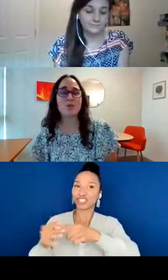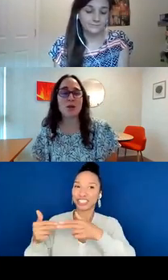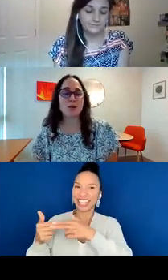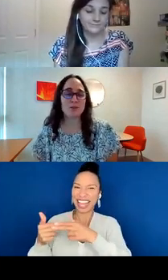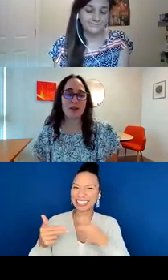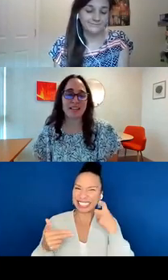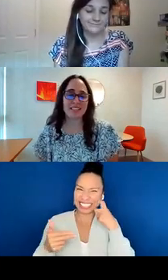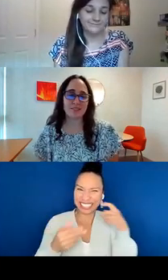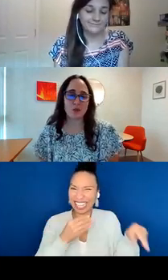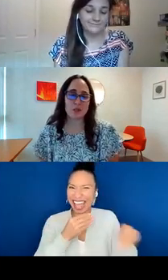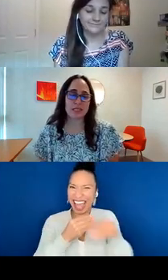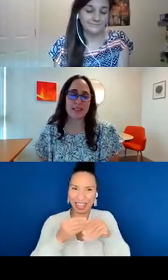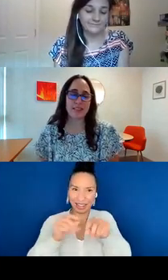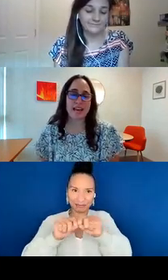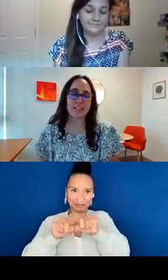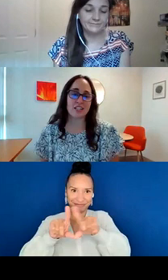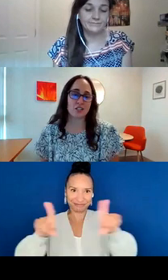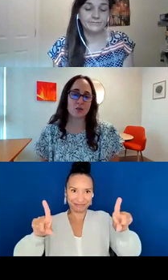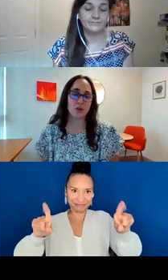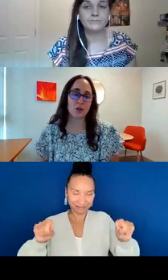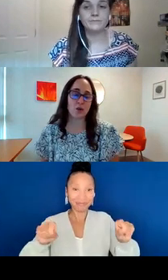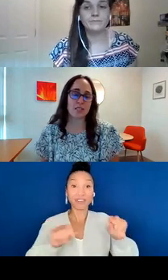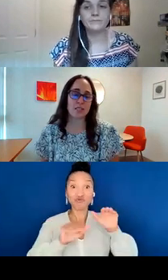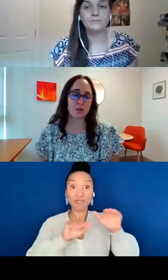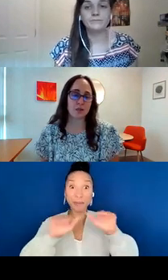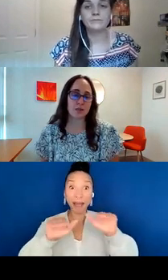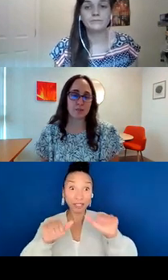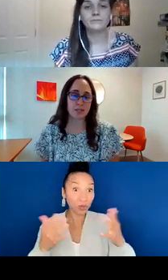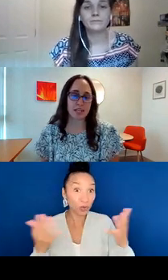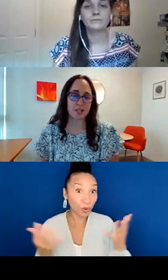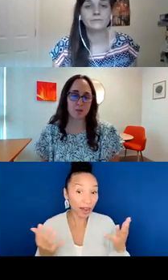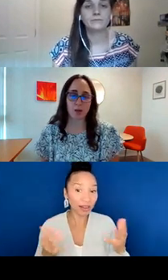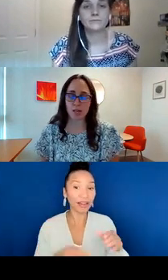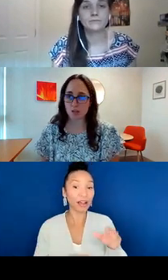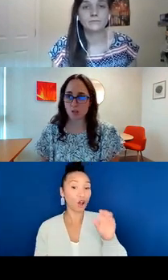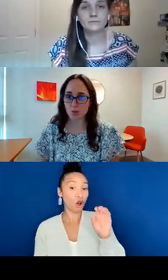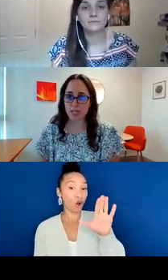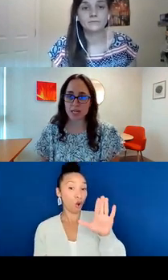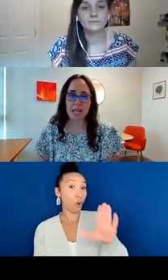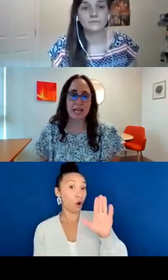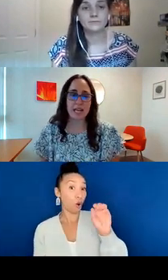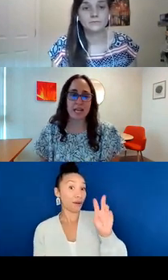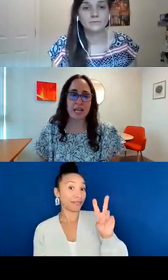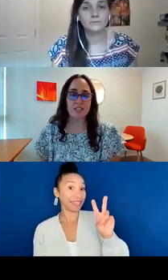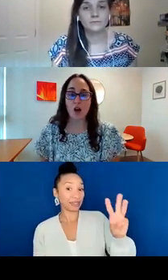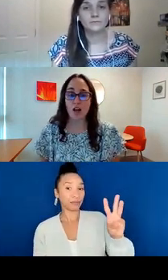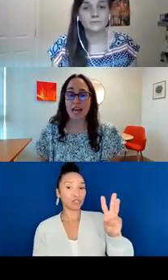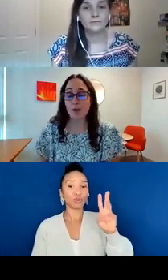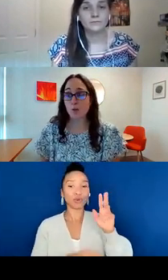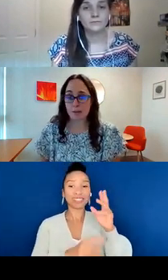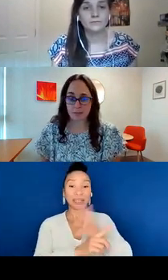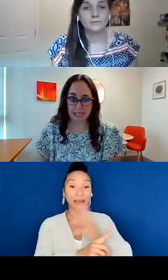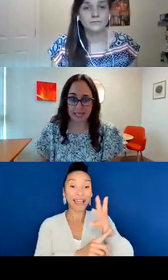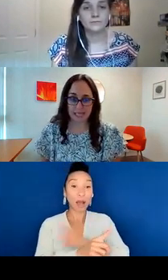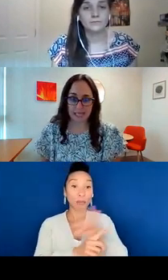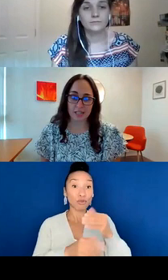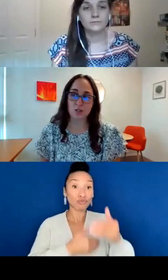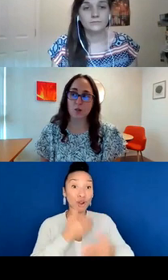I did want to remind folks that your OVW semi annual progress report is on our website.